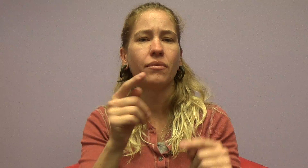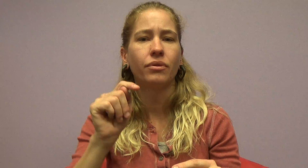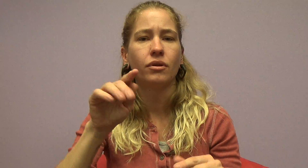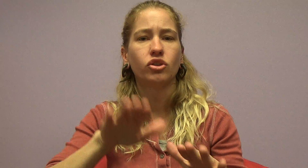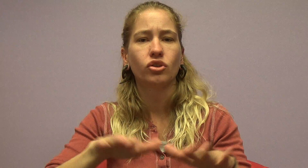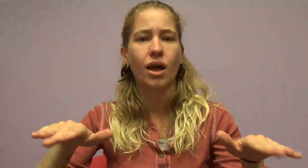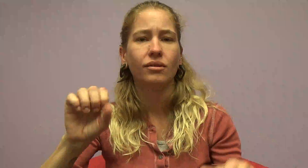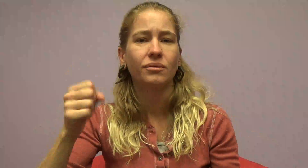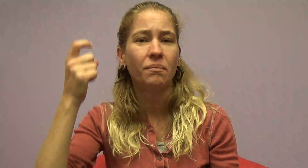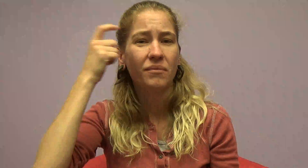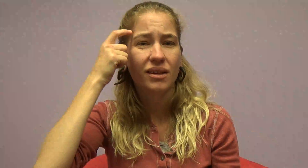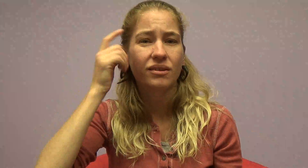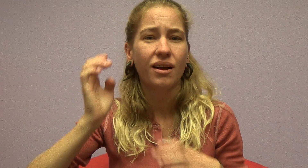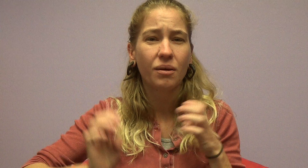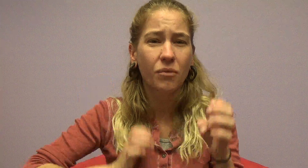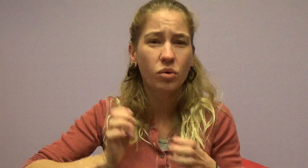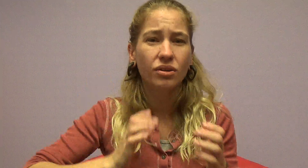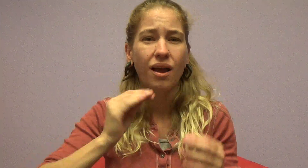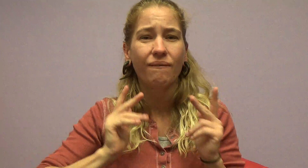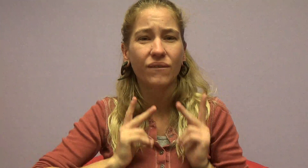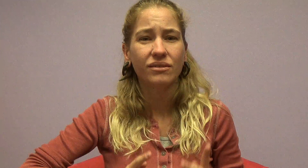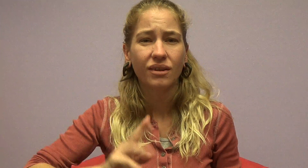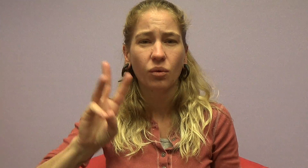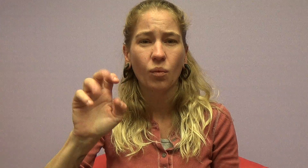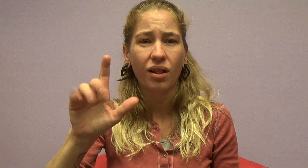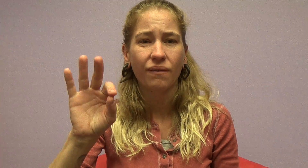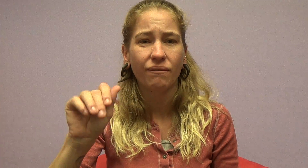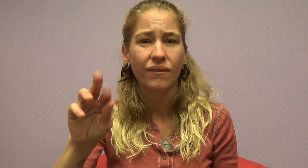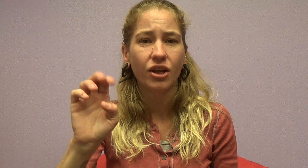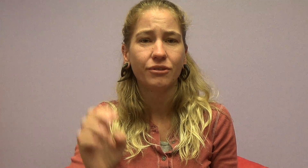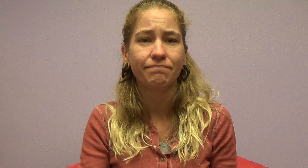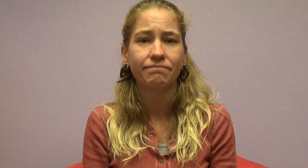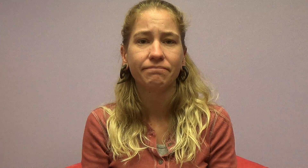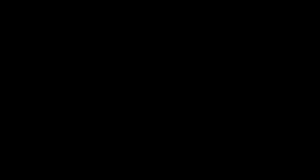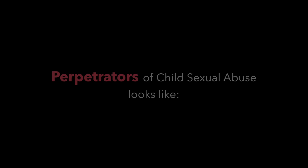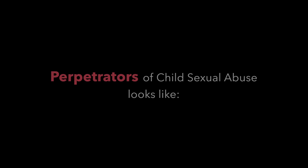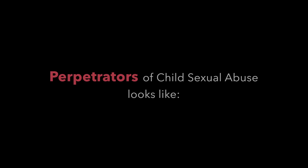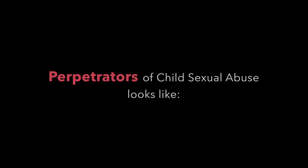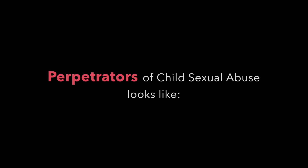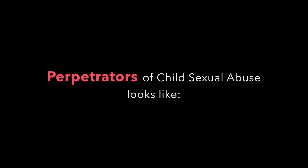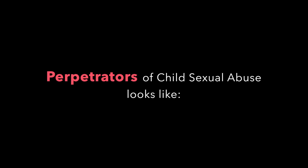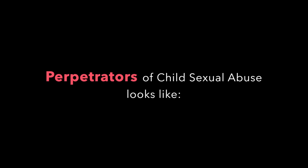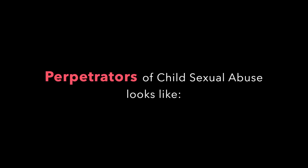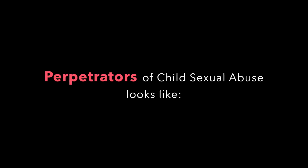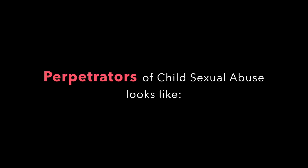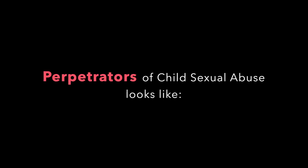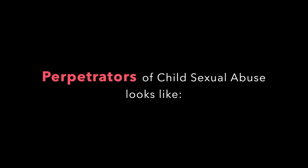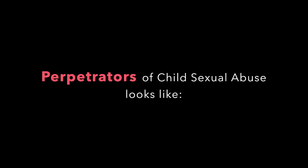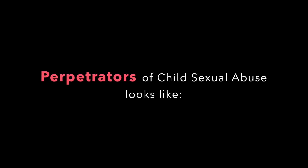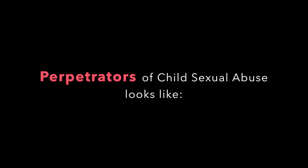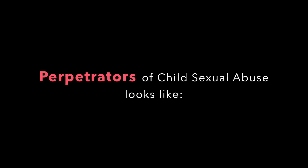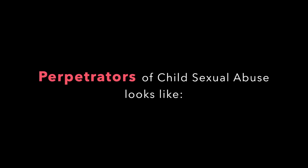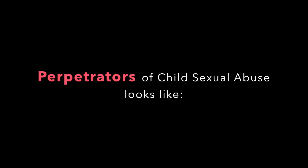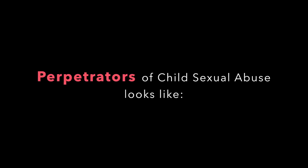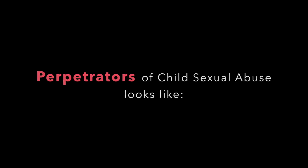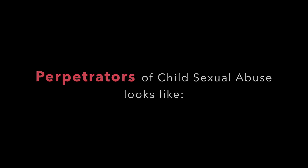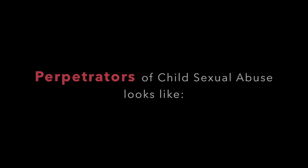the child's mental, emotional, and physical welfare. PERPETRATORS of Child Sexual Abuse looks like: